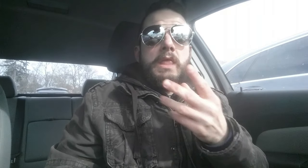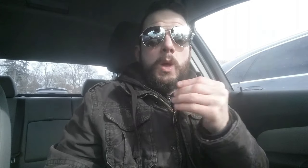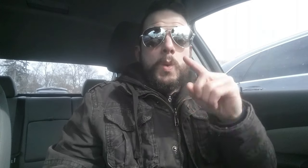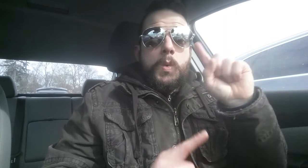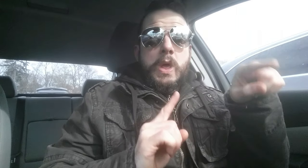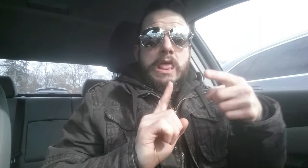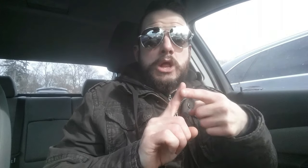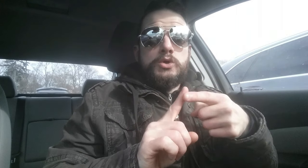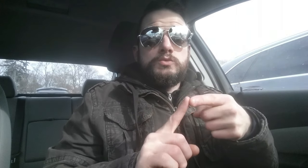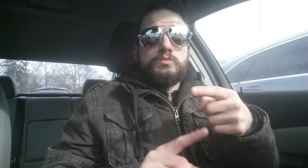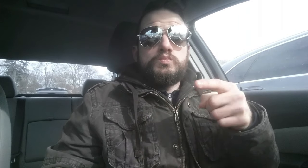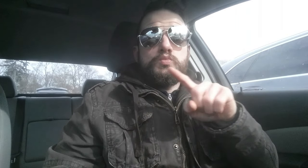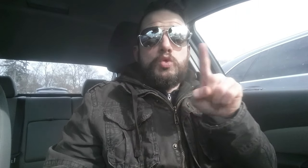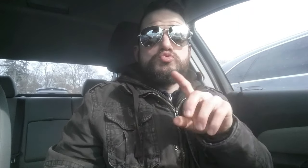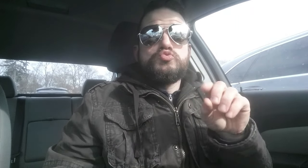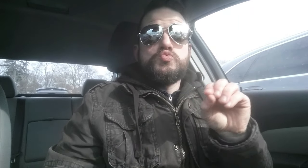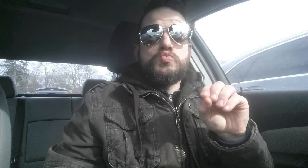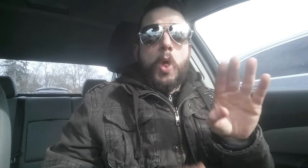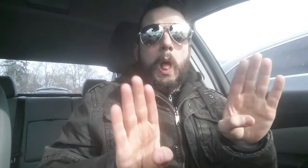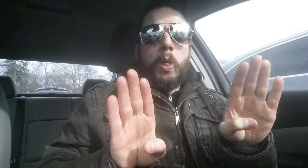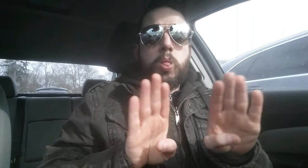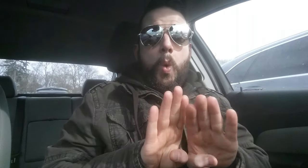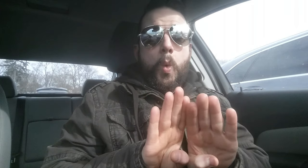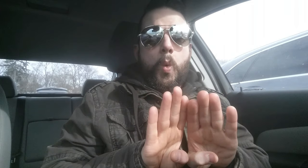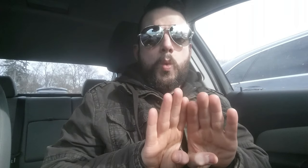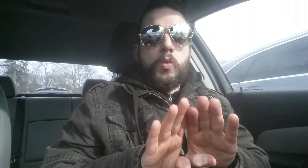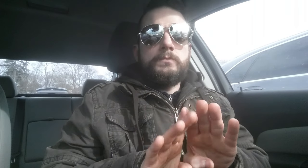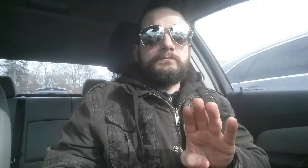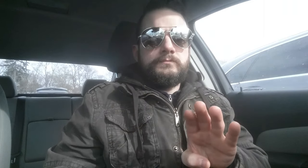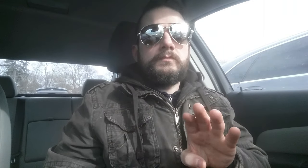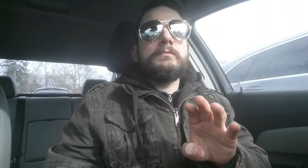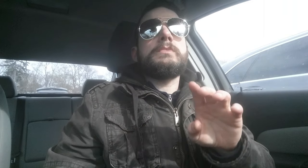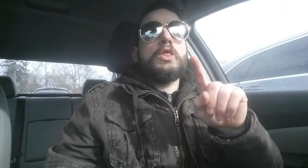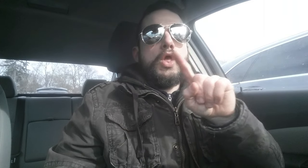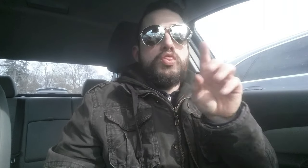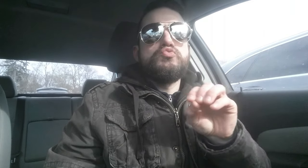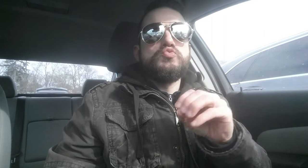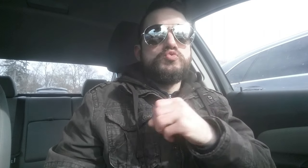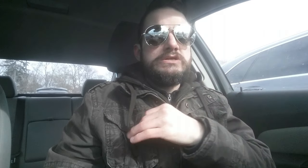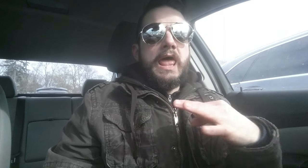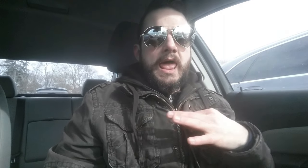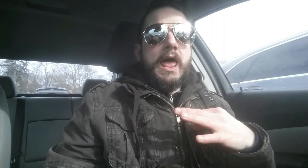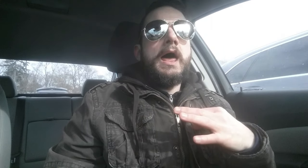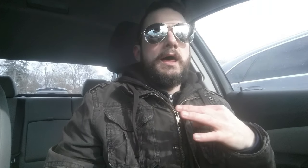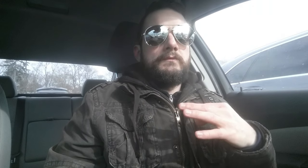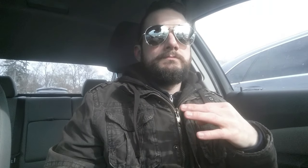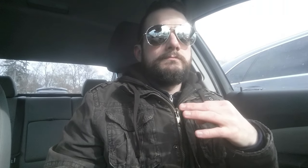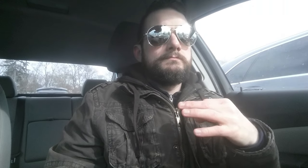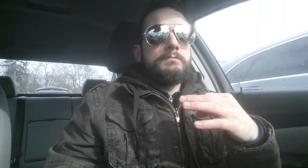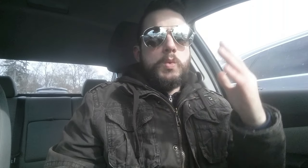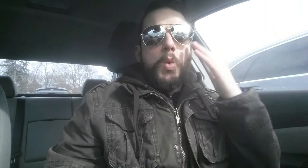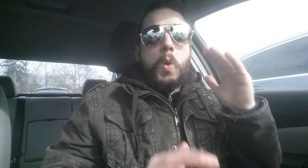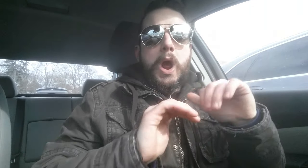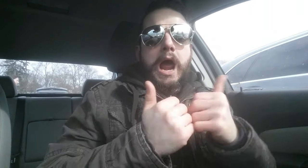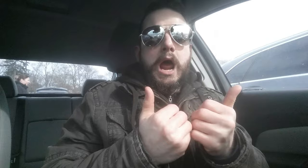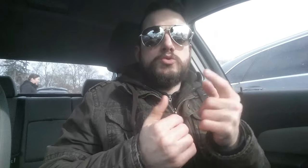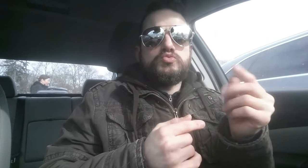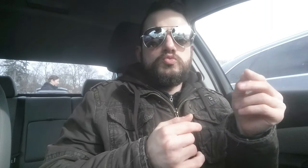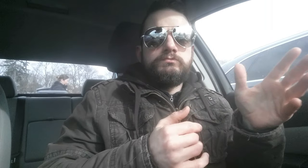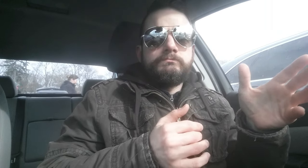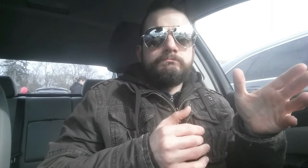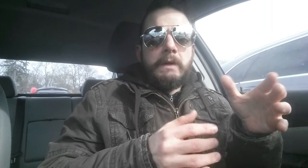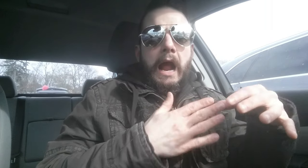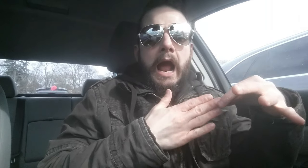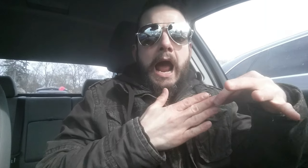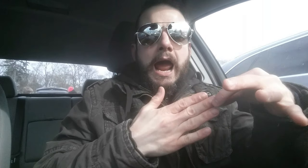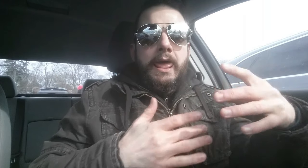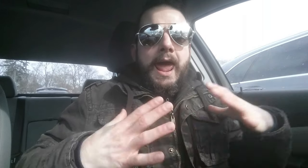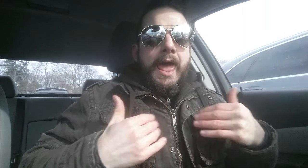When the zoo closes, the zookeepers know how to herd animals to buildings